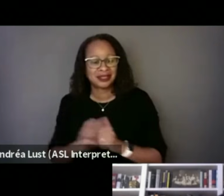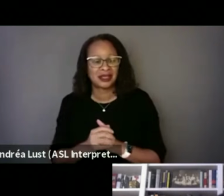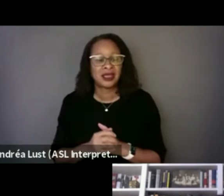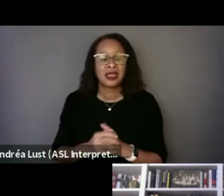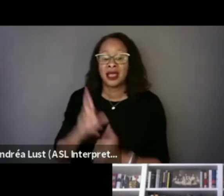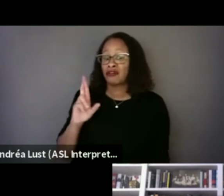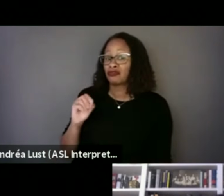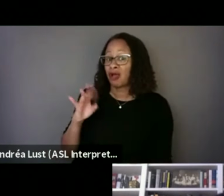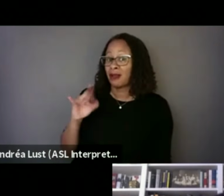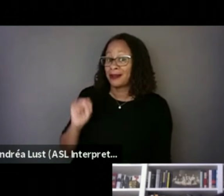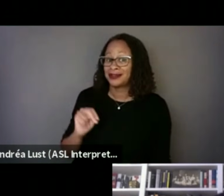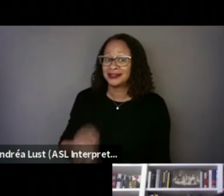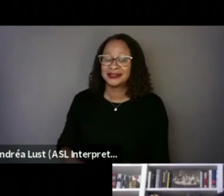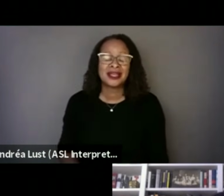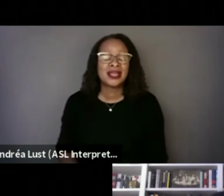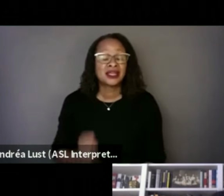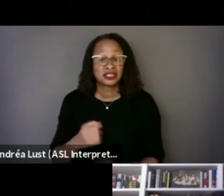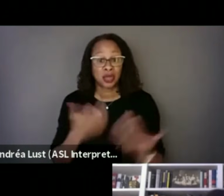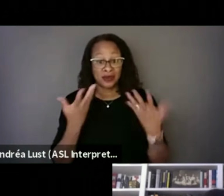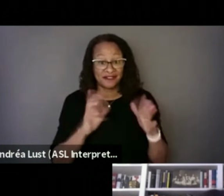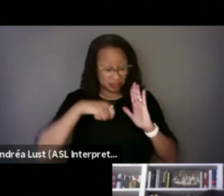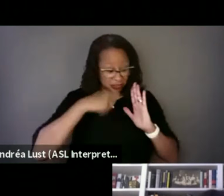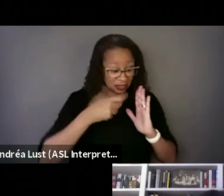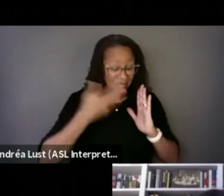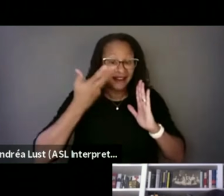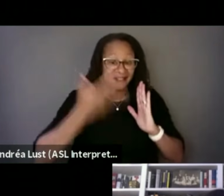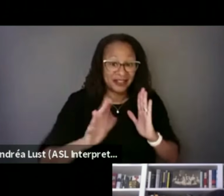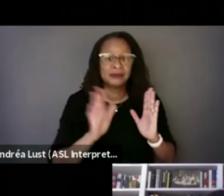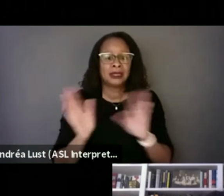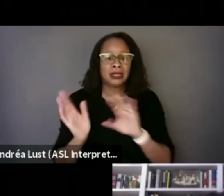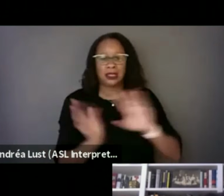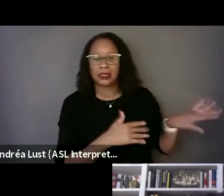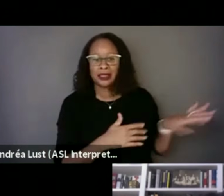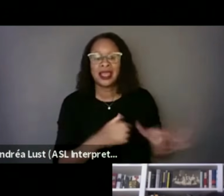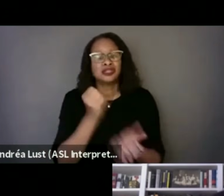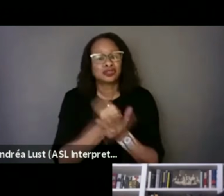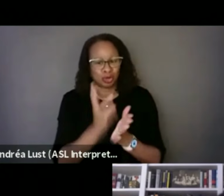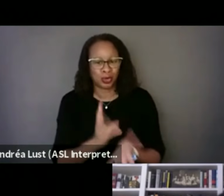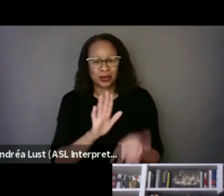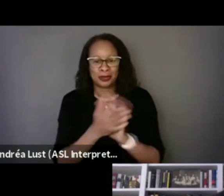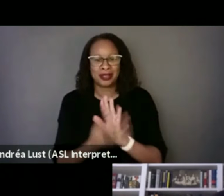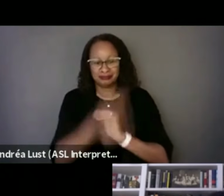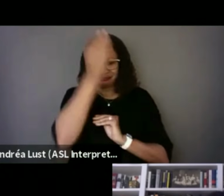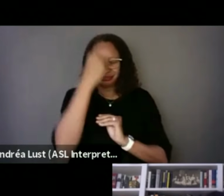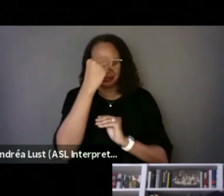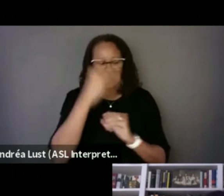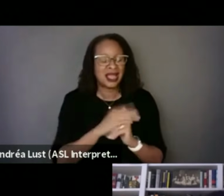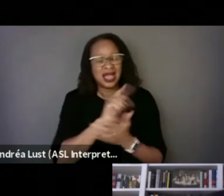we do get to put our human being and social worker hat on and help. I mean, the hours and hours on the phone with,